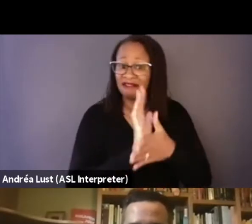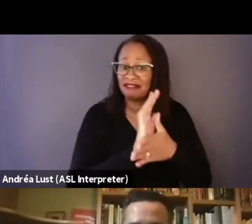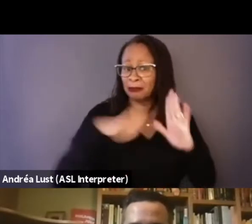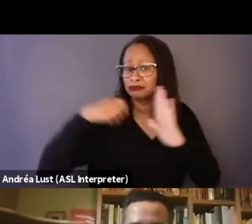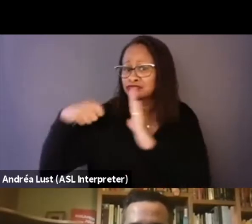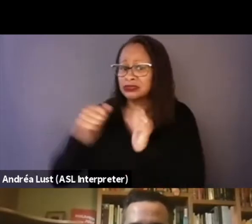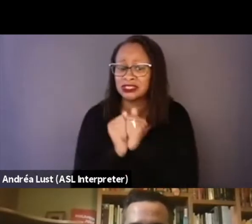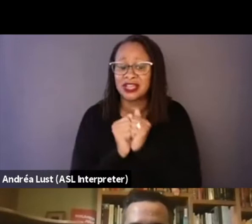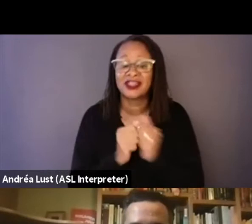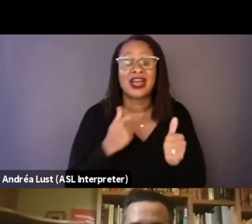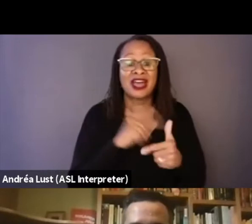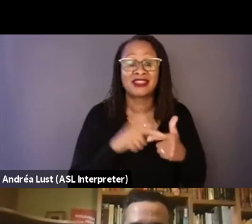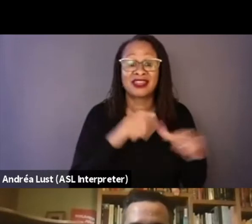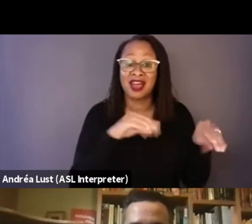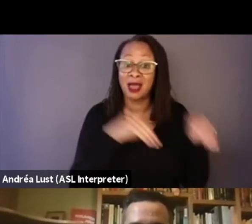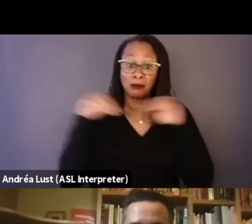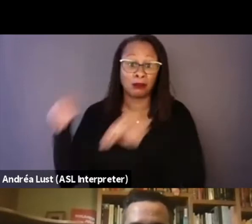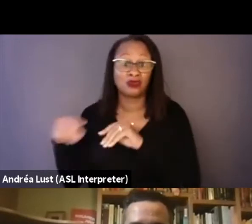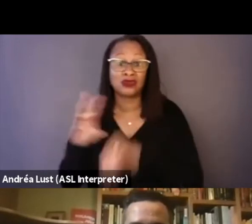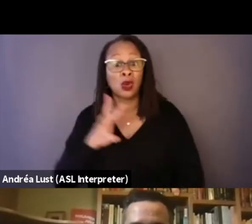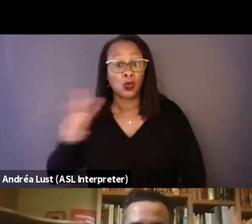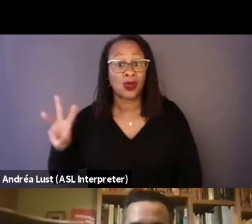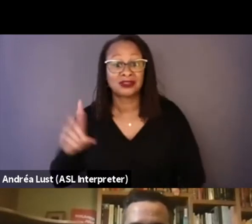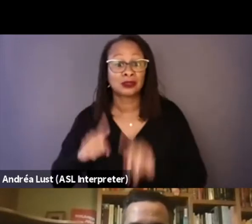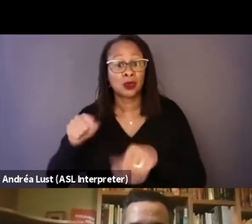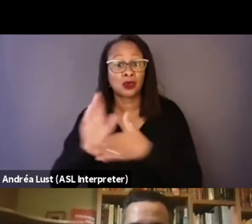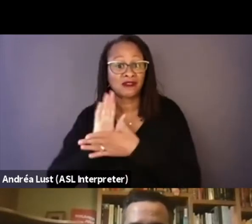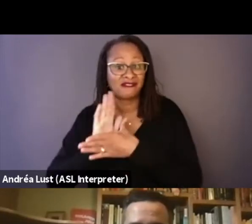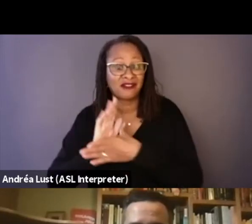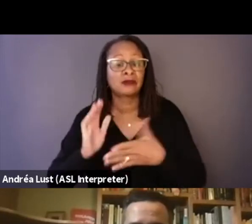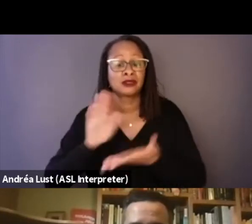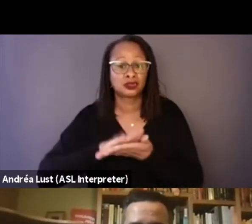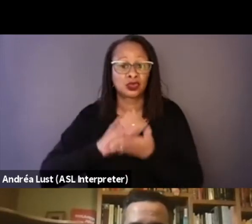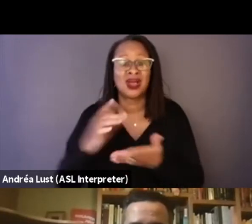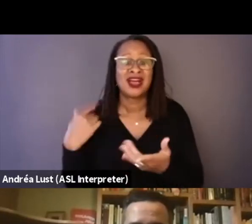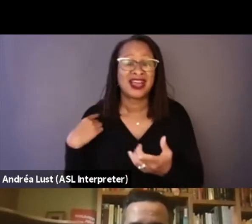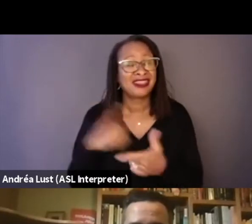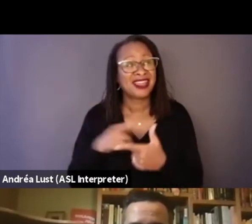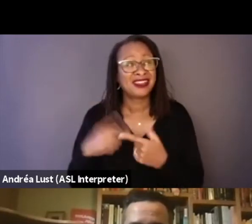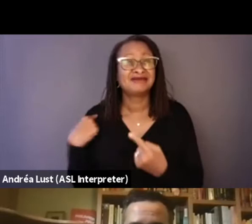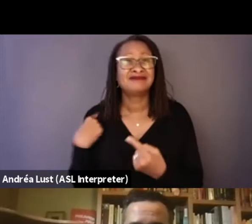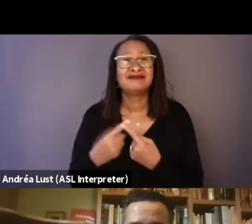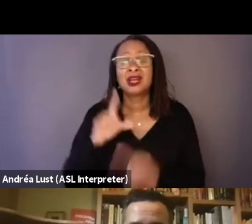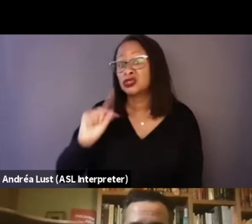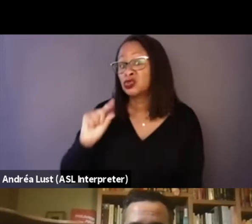moved out west to go to film school and we kind of lost touch. And it wasn't until 2019 where I saw an article